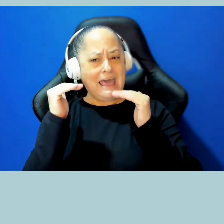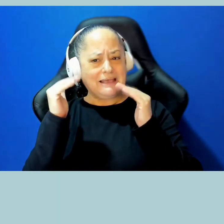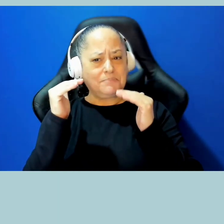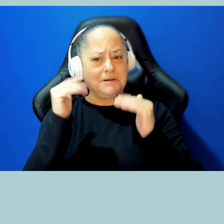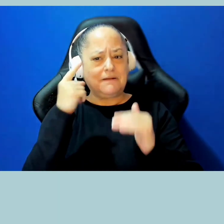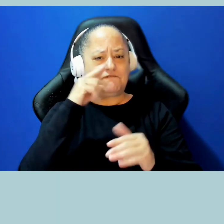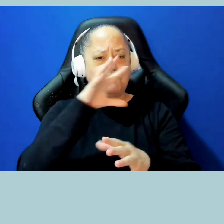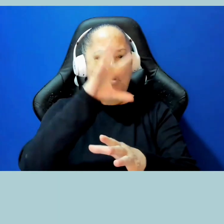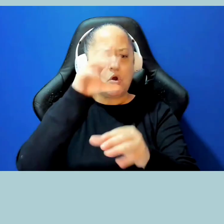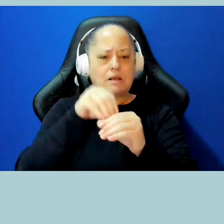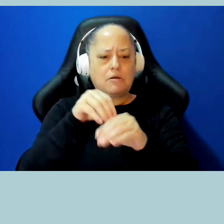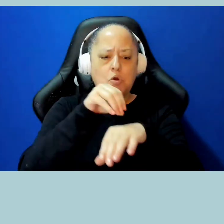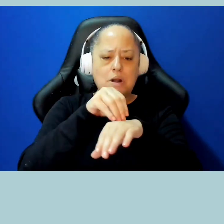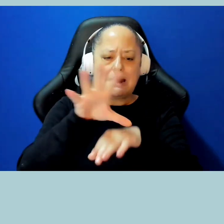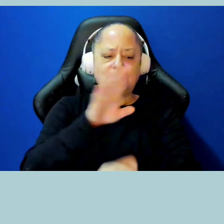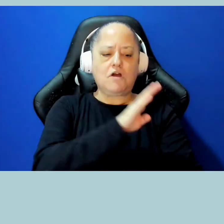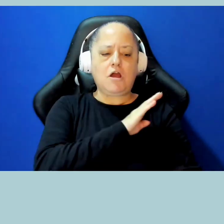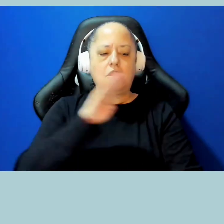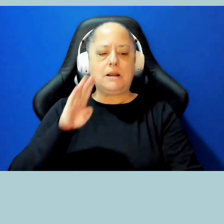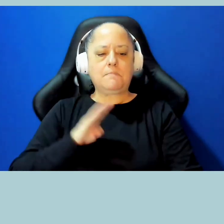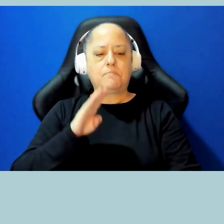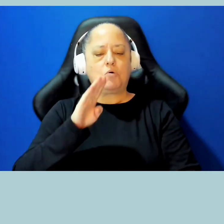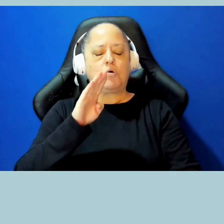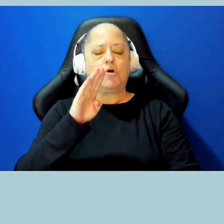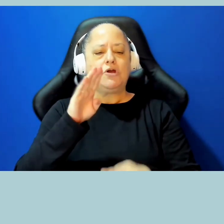advisory boards or disabled experts in this work?